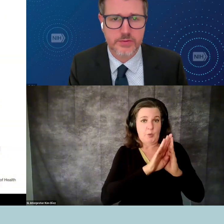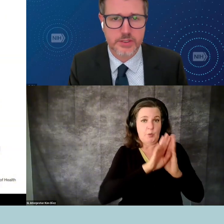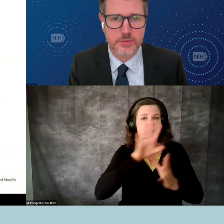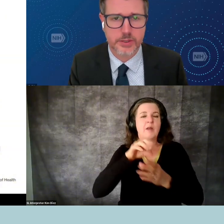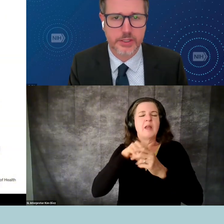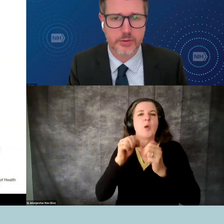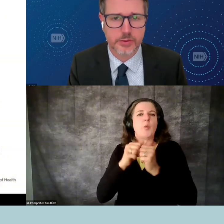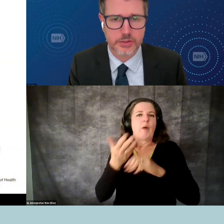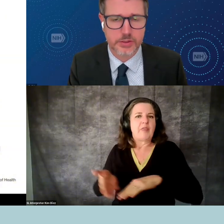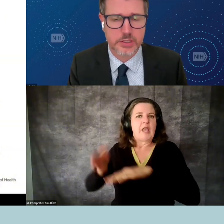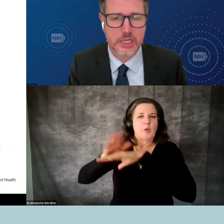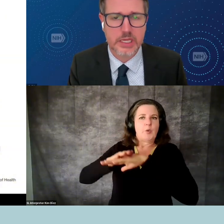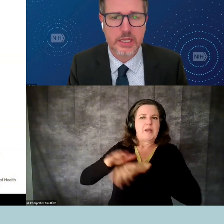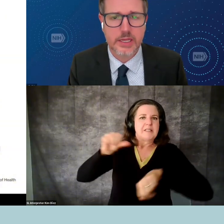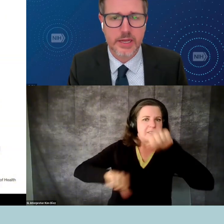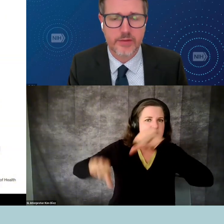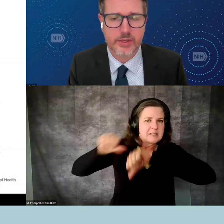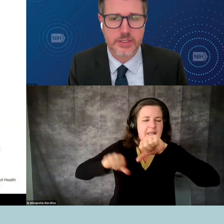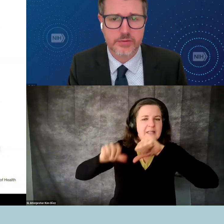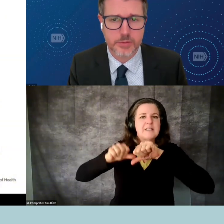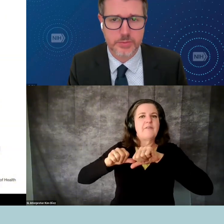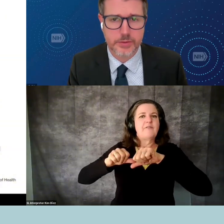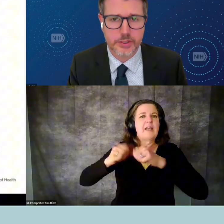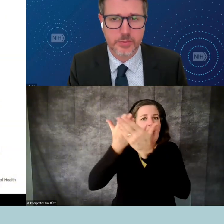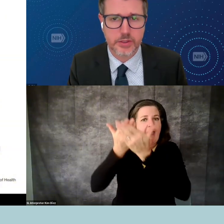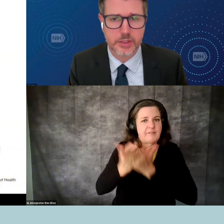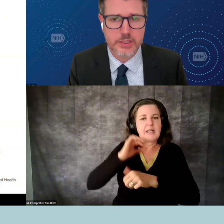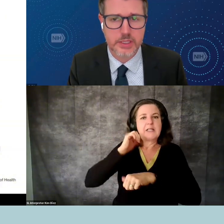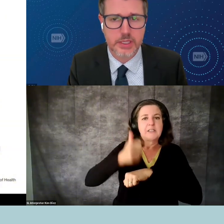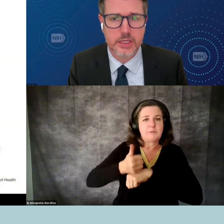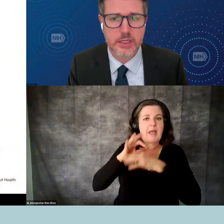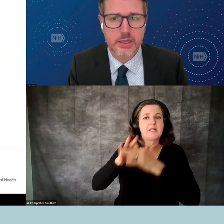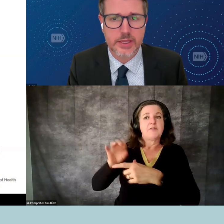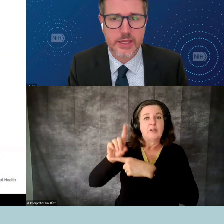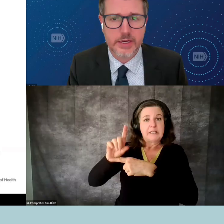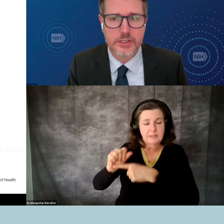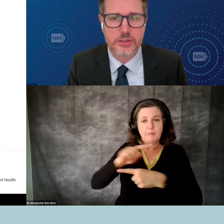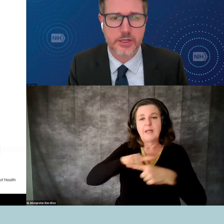base for disability health research, and advocacy from disability communities, led the NIH